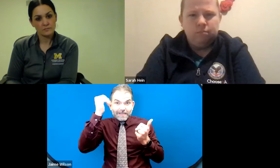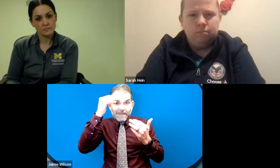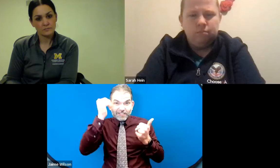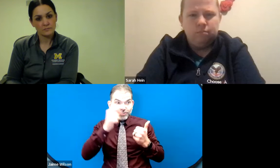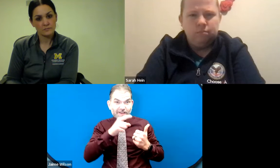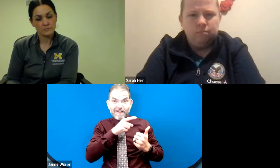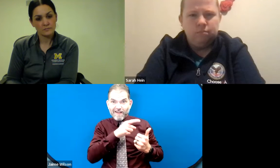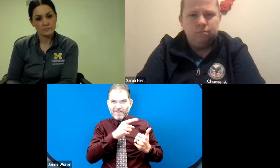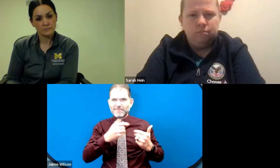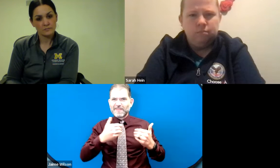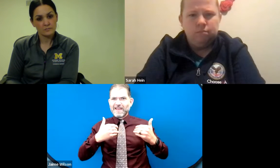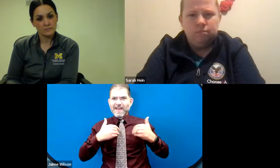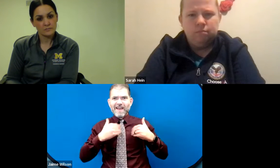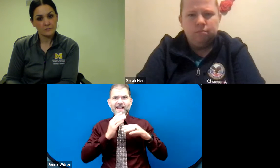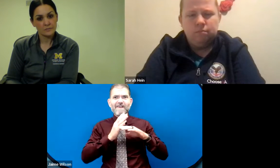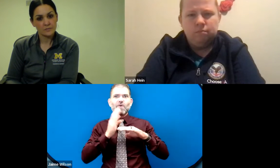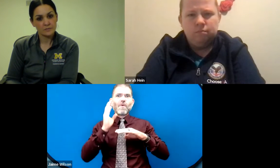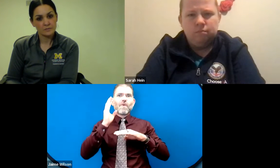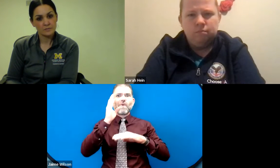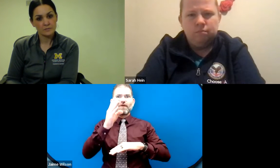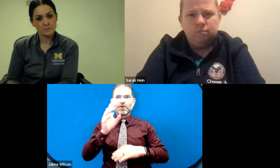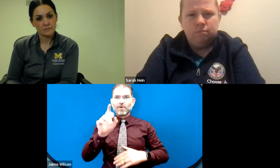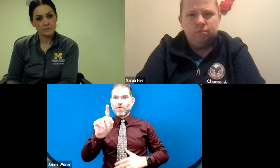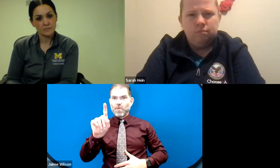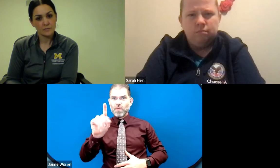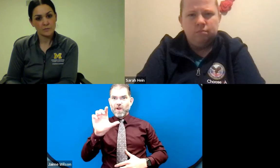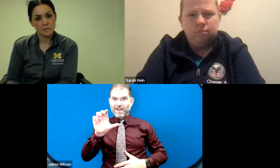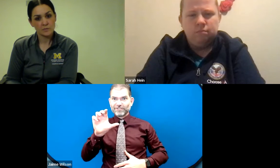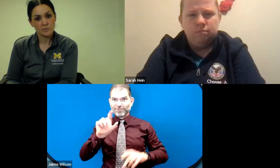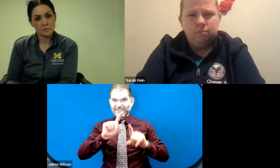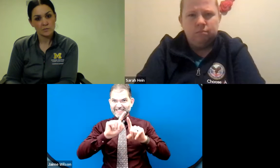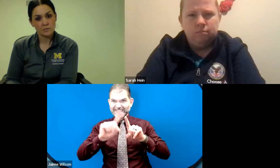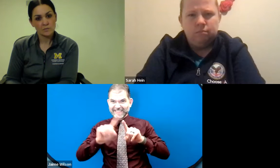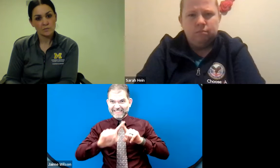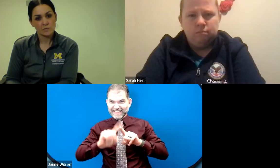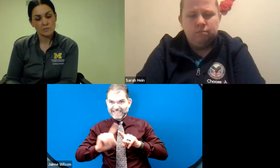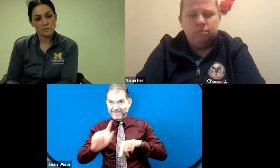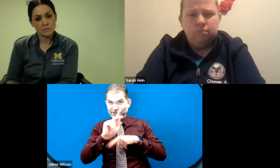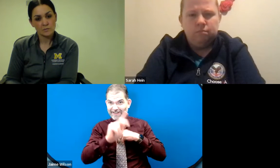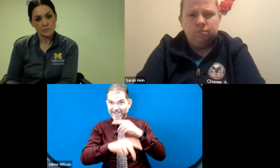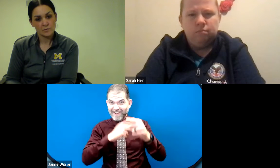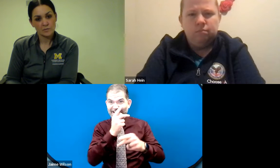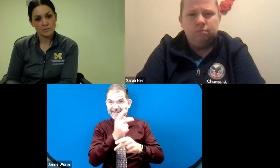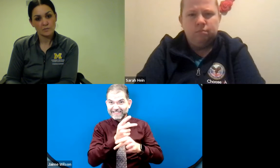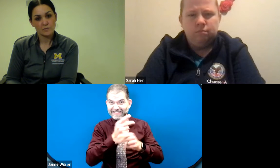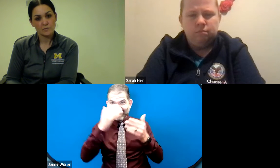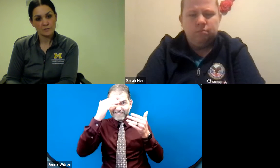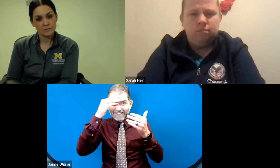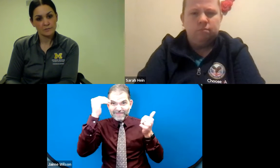ASL Interpreter: Interesting thing about dementia ASL Interpreter: is that there are over 100 different